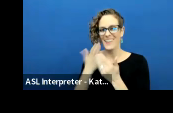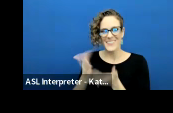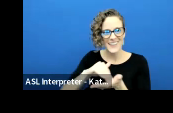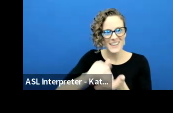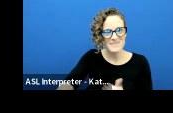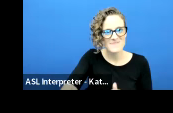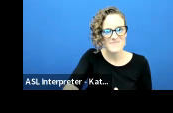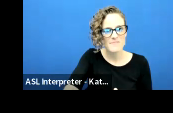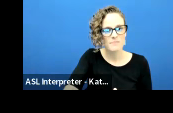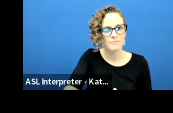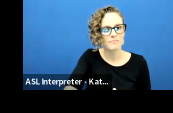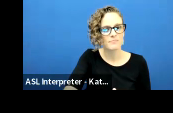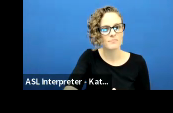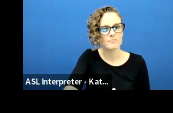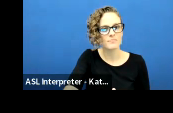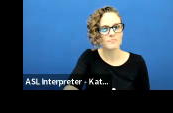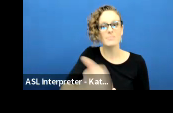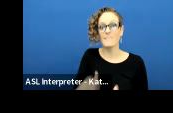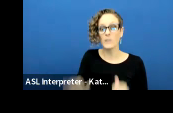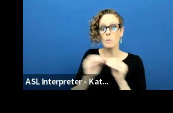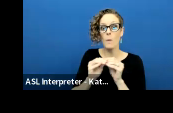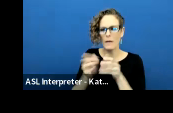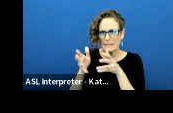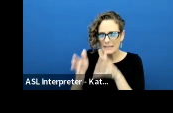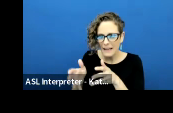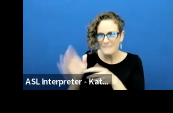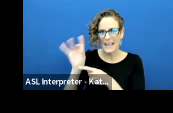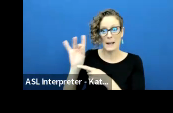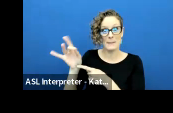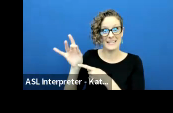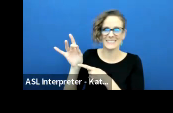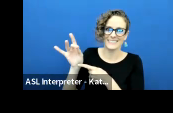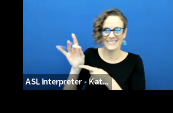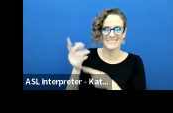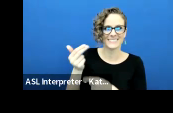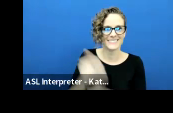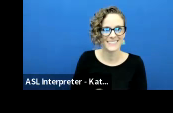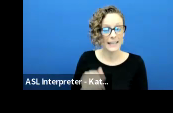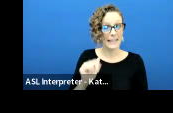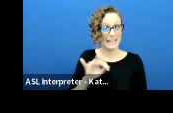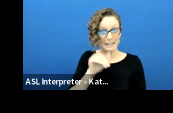um we've got a few more we still have about eight minutes if you're up for it let's keep going